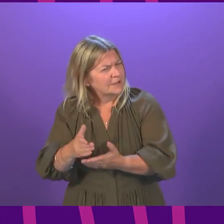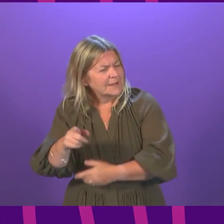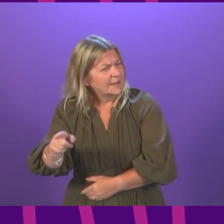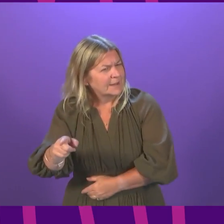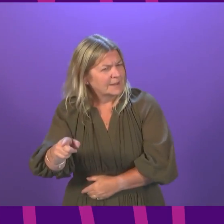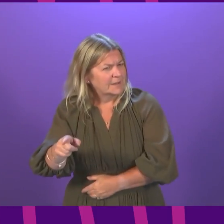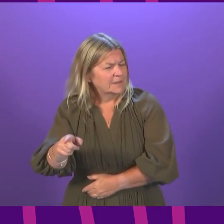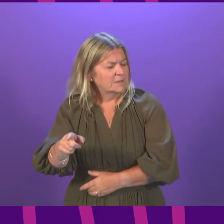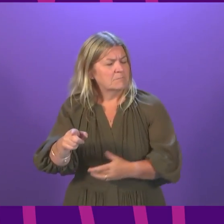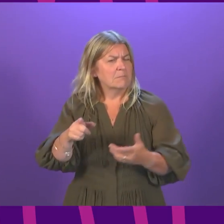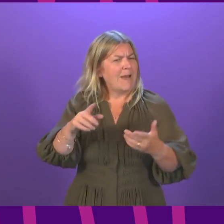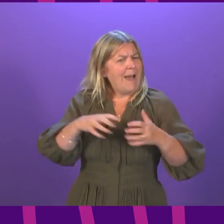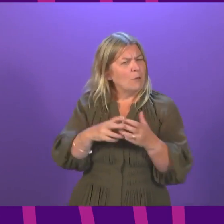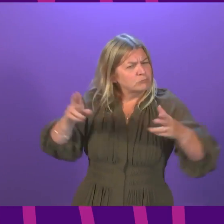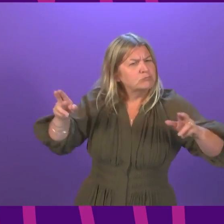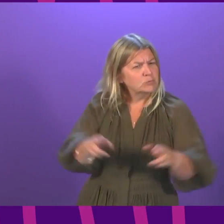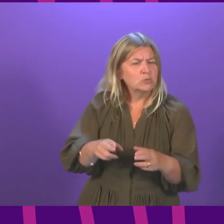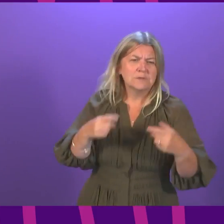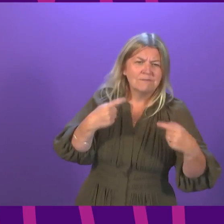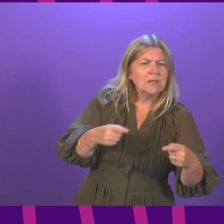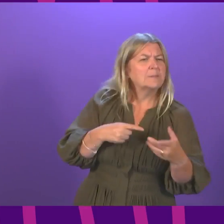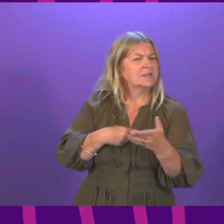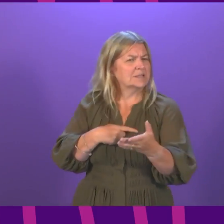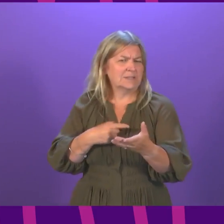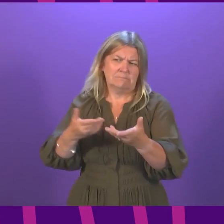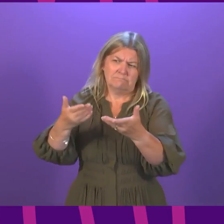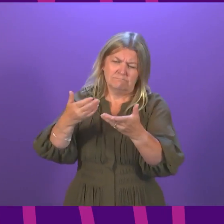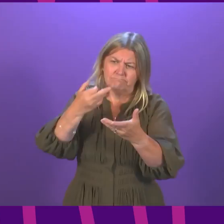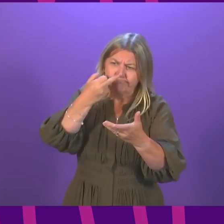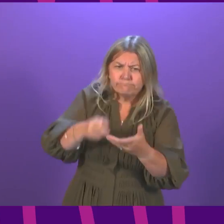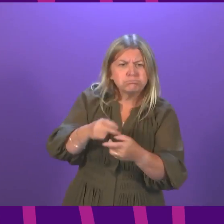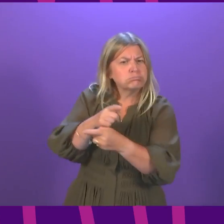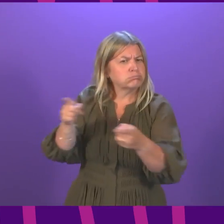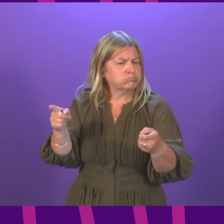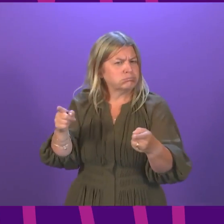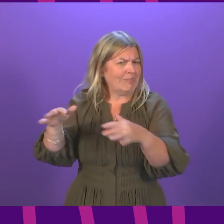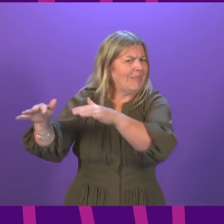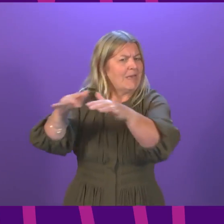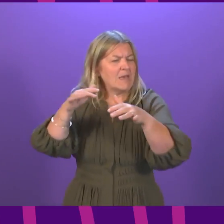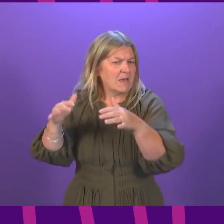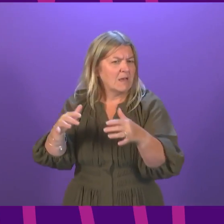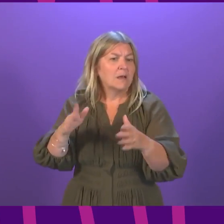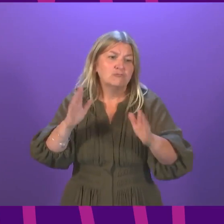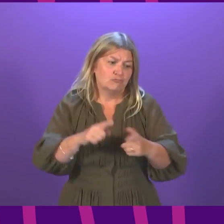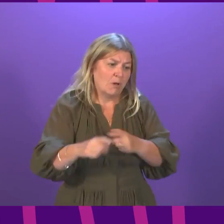What is being done to tackle the availability and supply of those unprescribed substances in our communities and to help those who might be harmed by them?